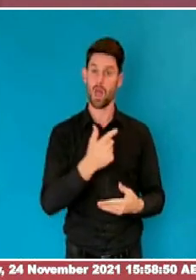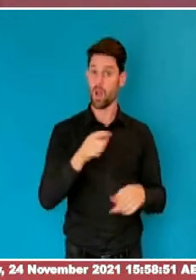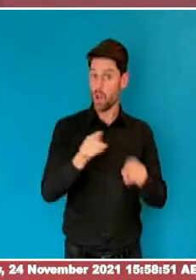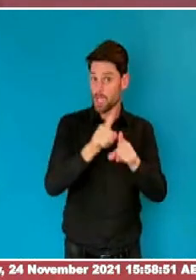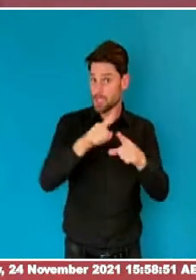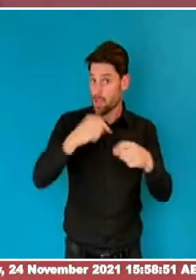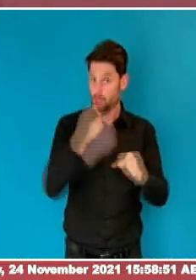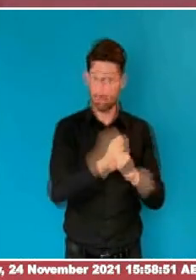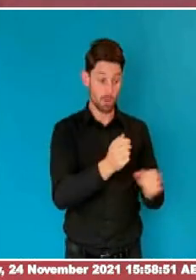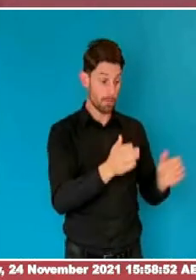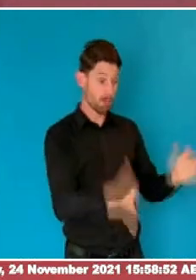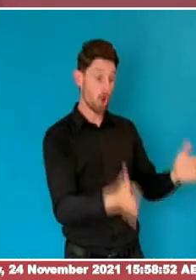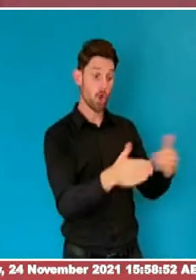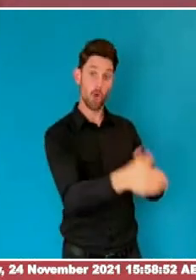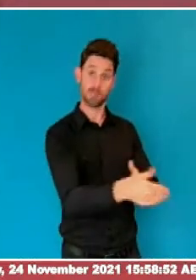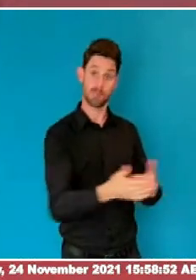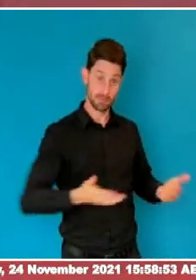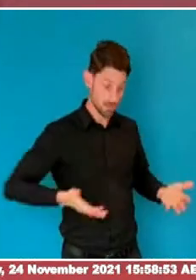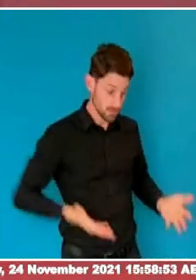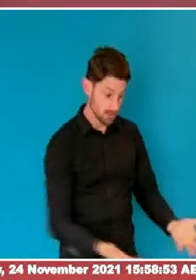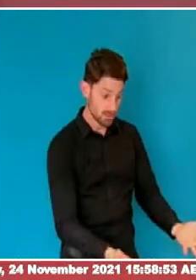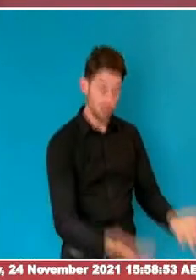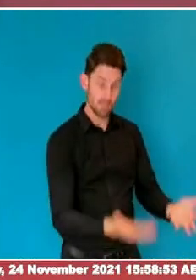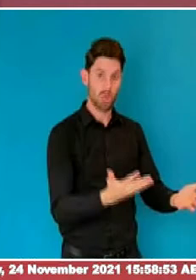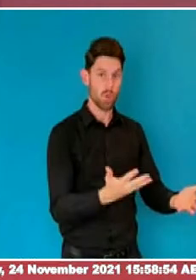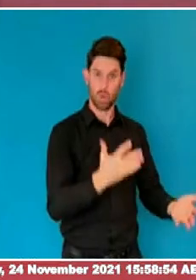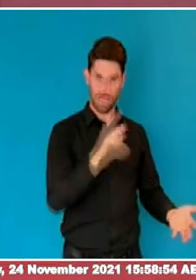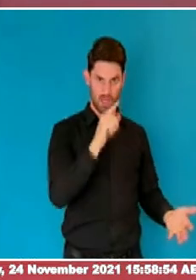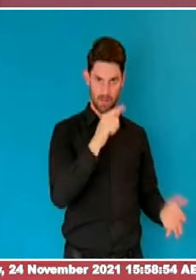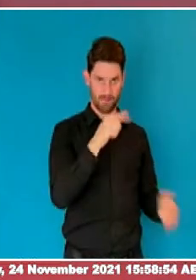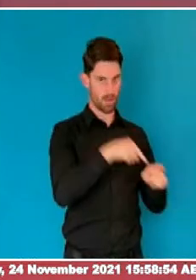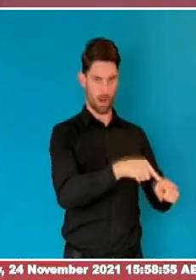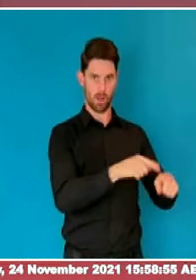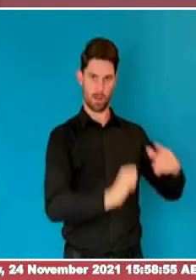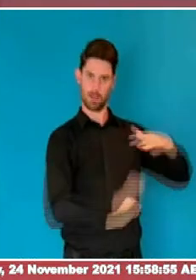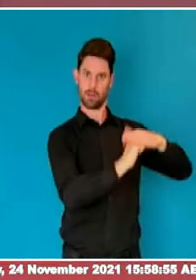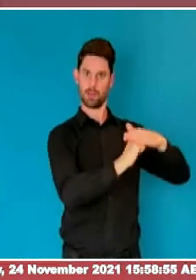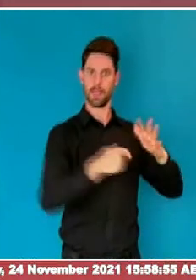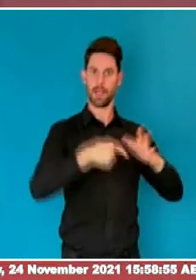So, you know, if you are coming into one of our facilities, then you have to be lifting